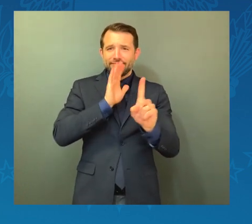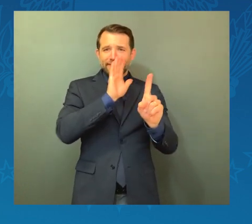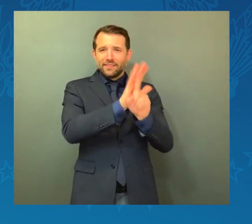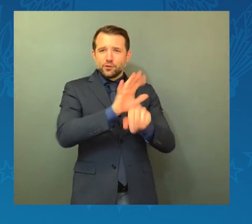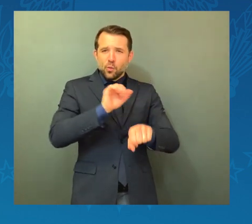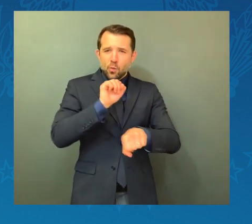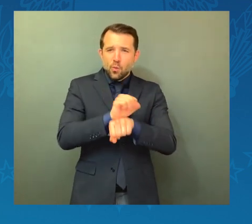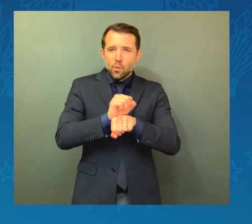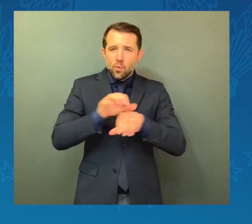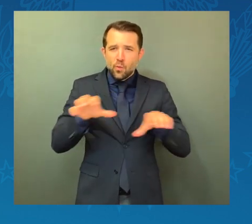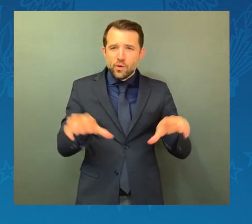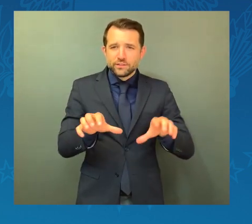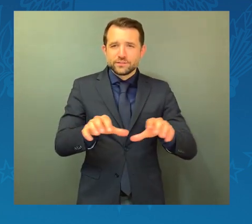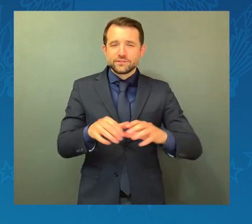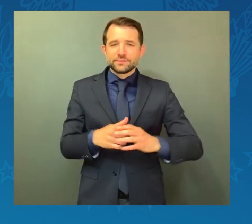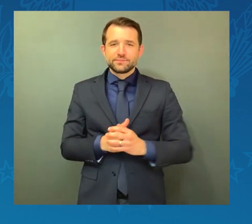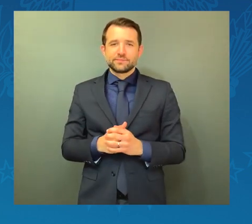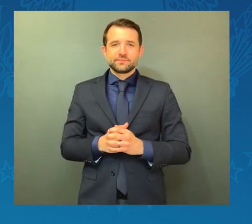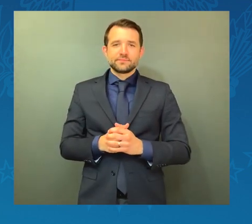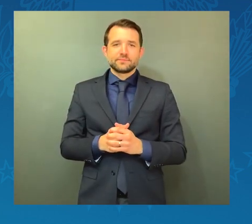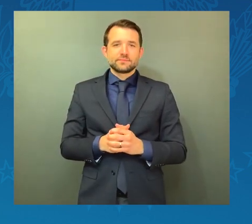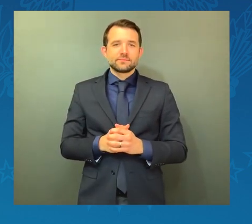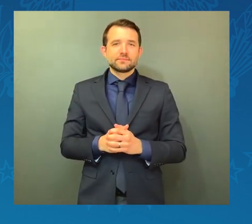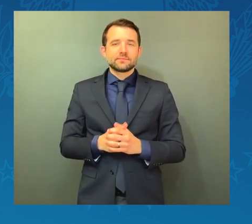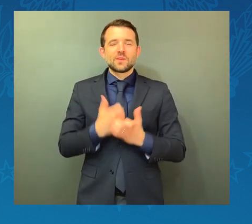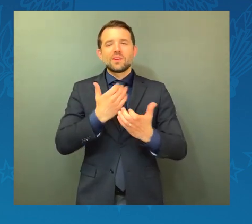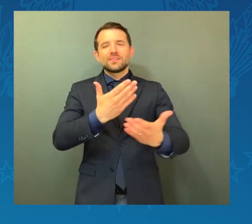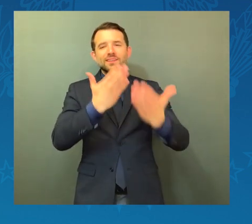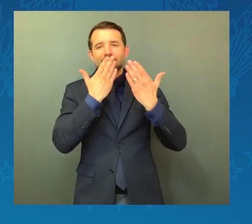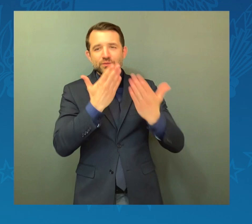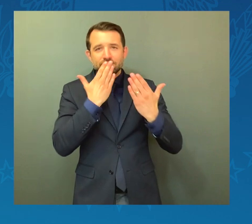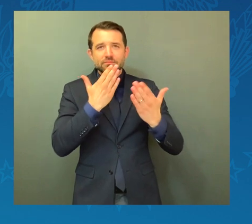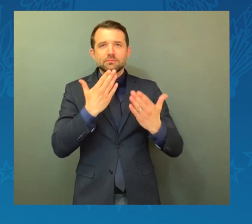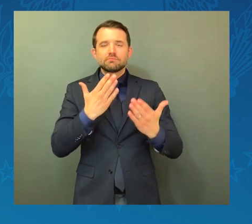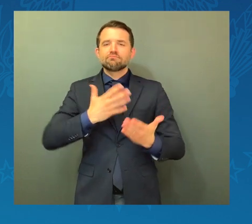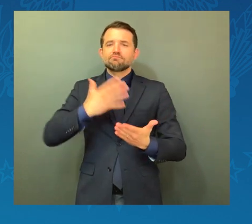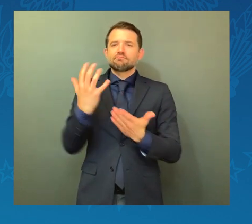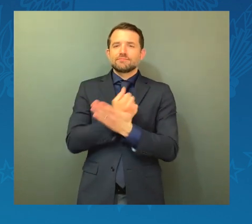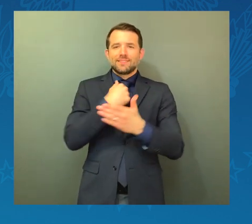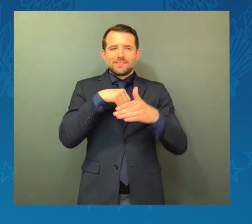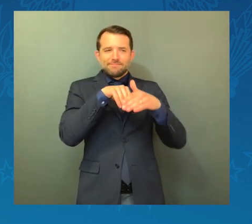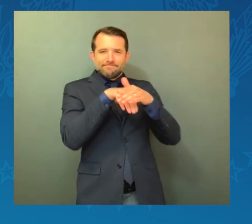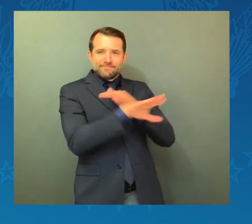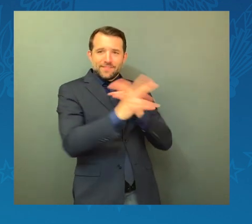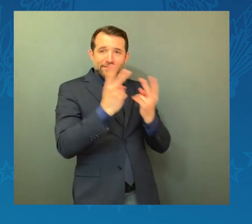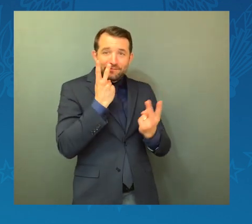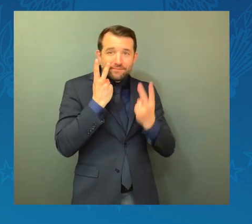So, I want to thank you for allowing me to visit with you today and to visit your store.